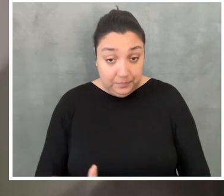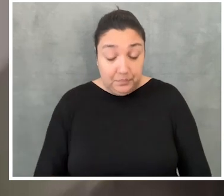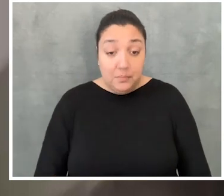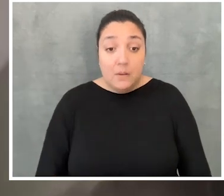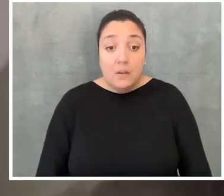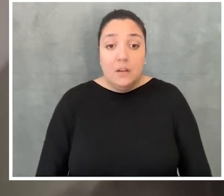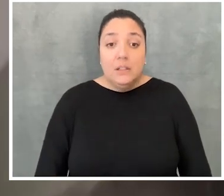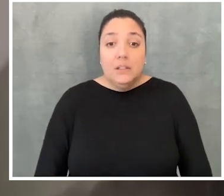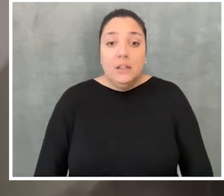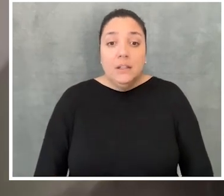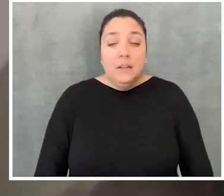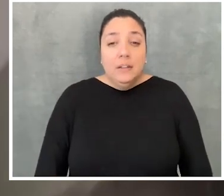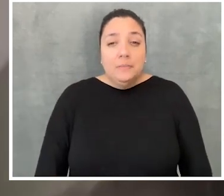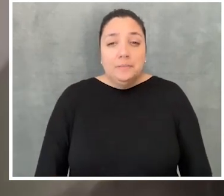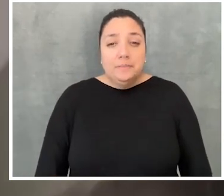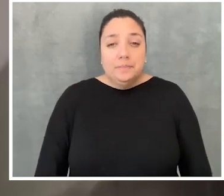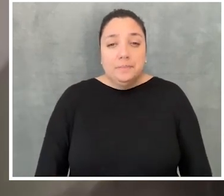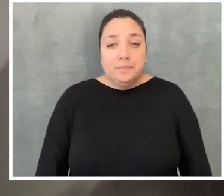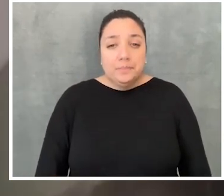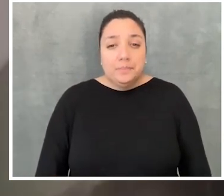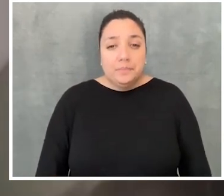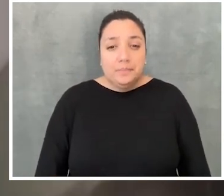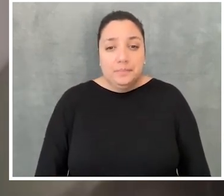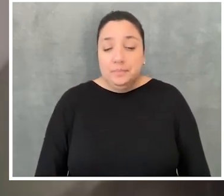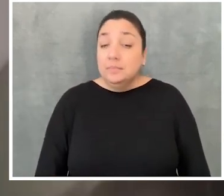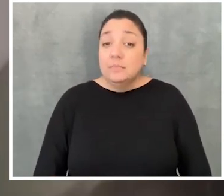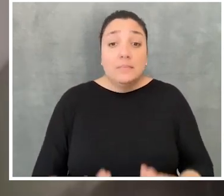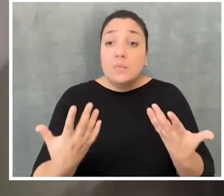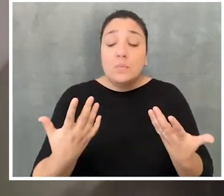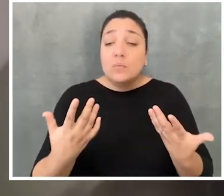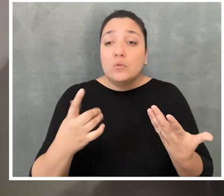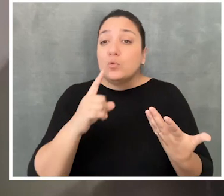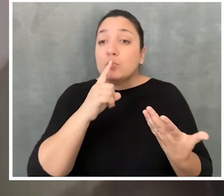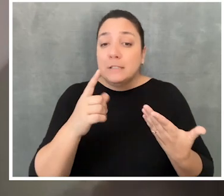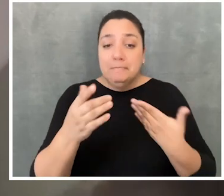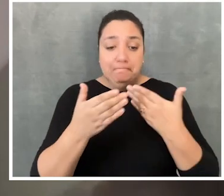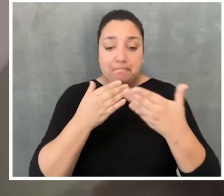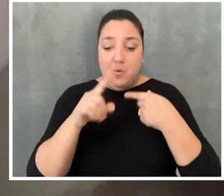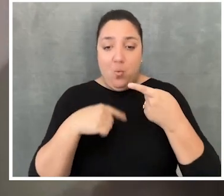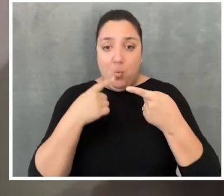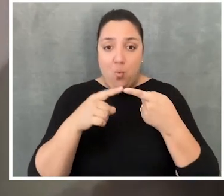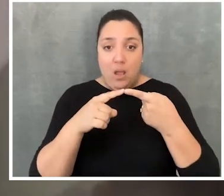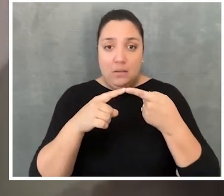You know, know that somebody can become disabled at any time, it's the only minority category